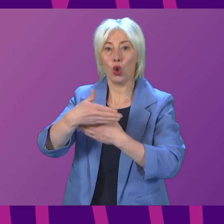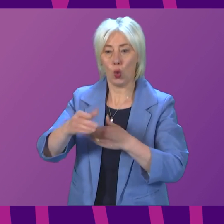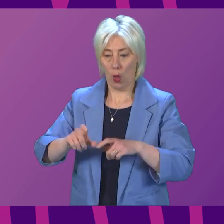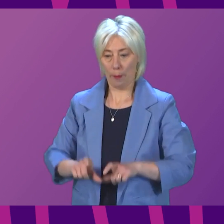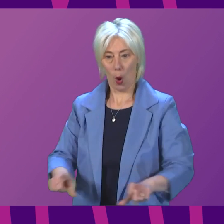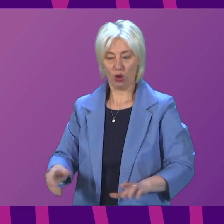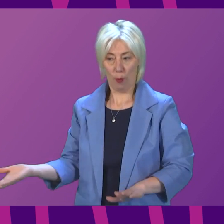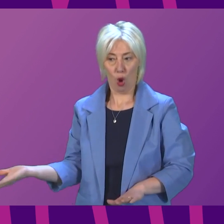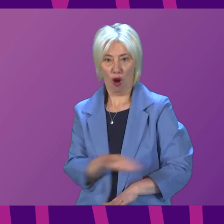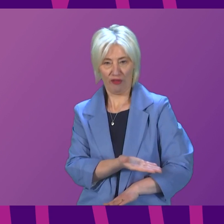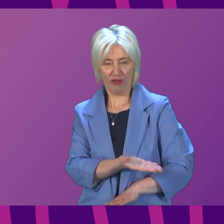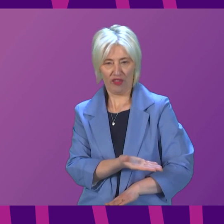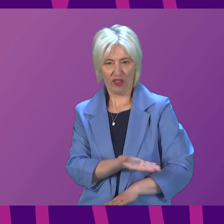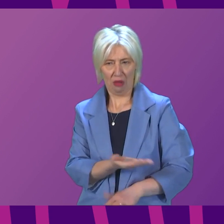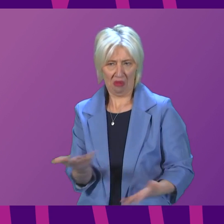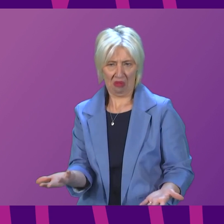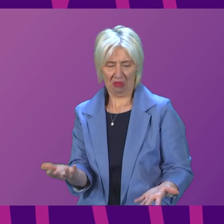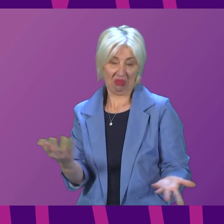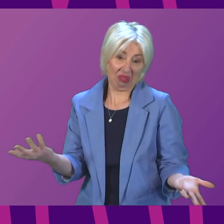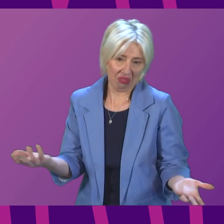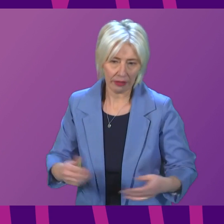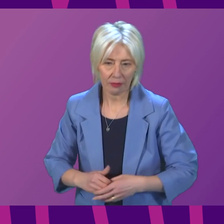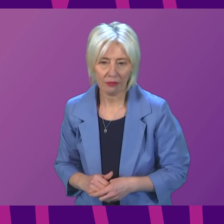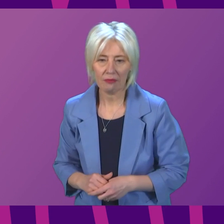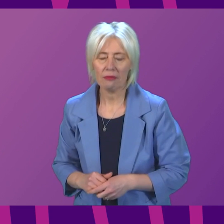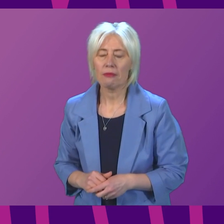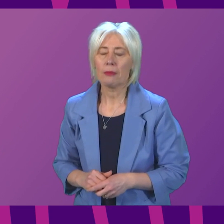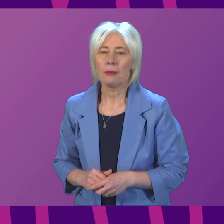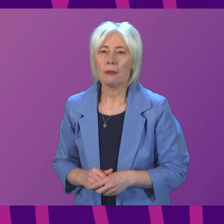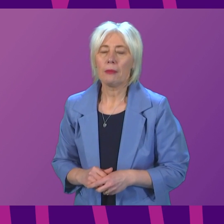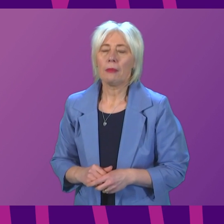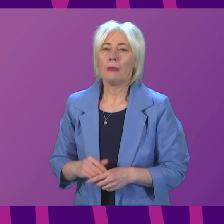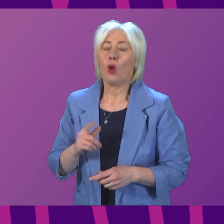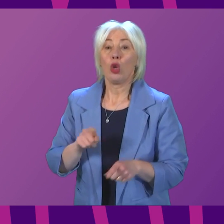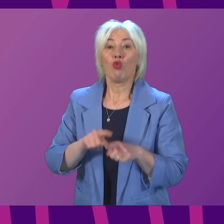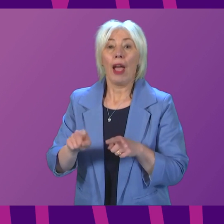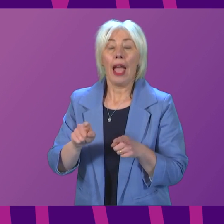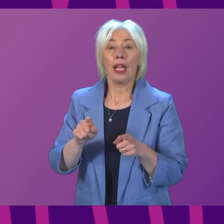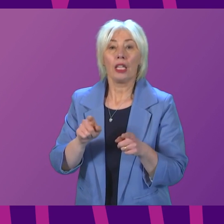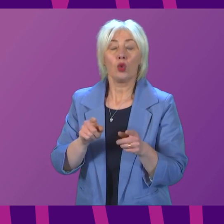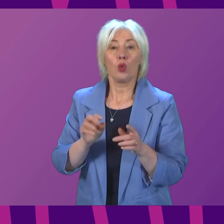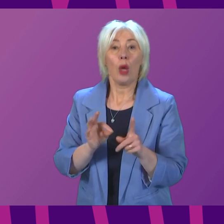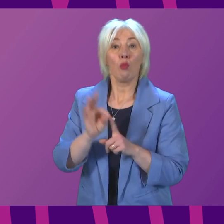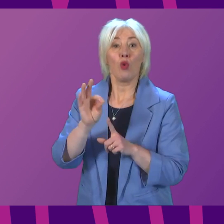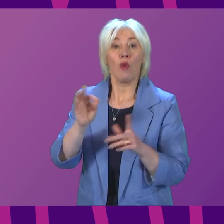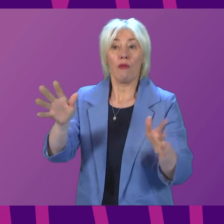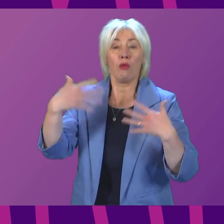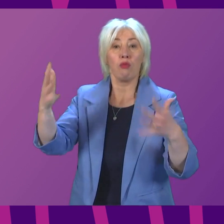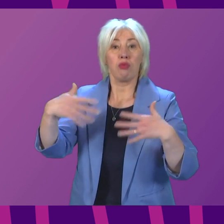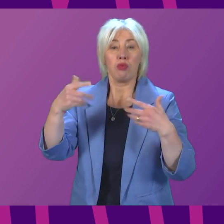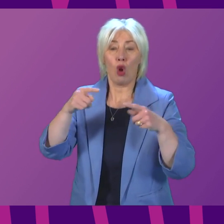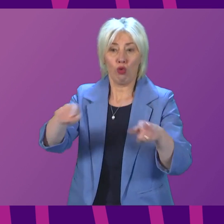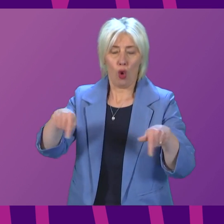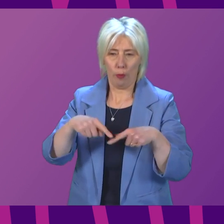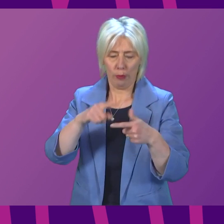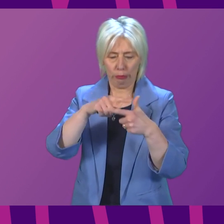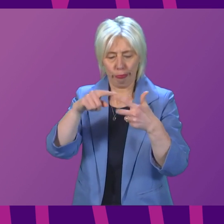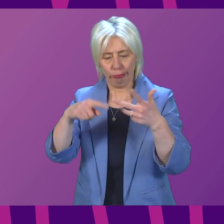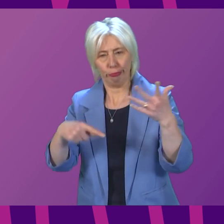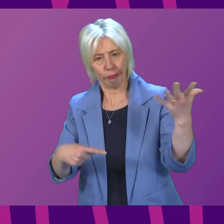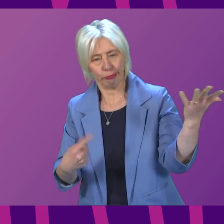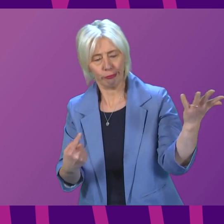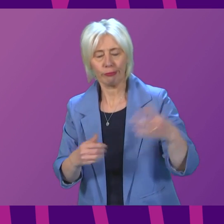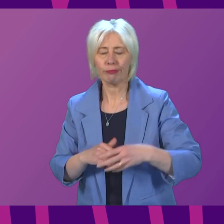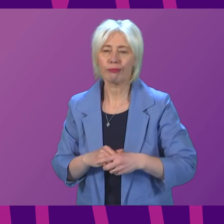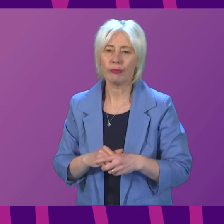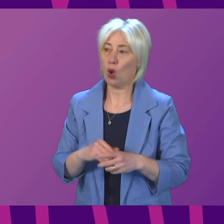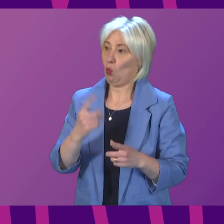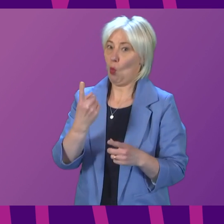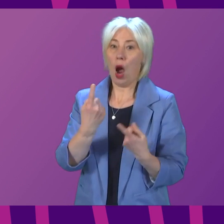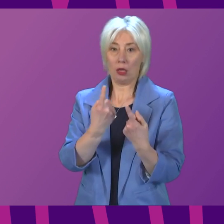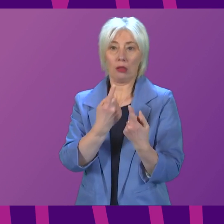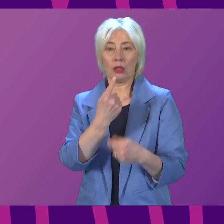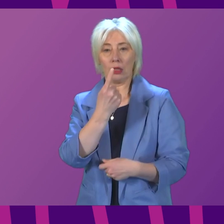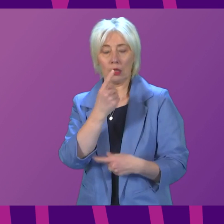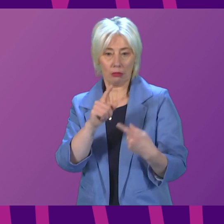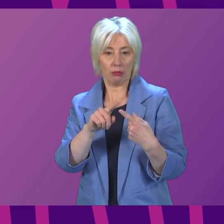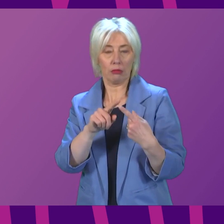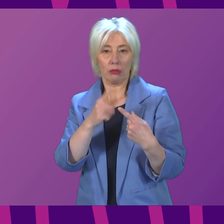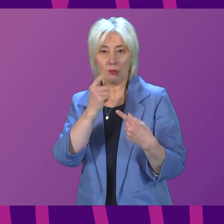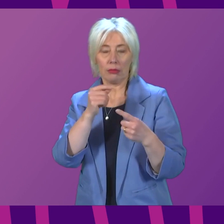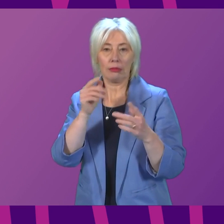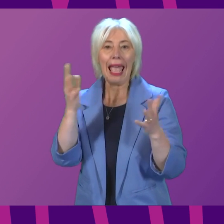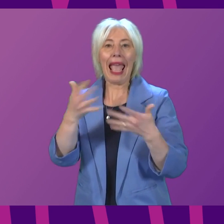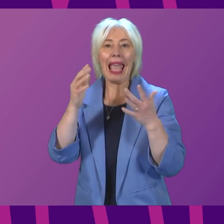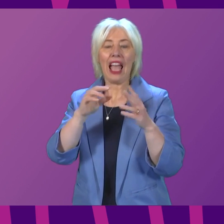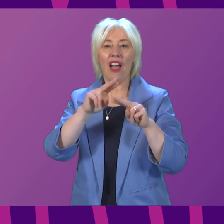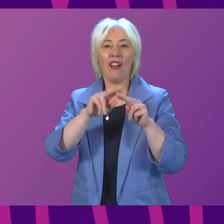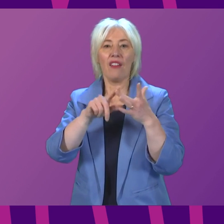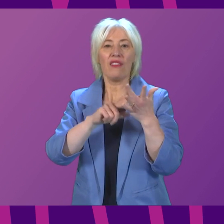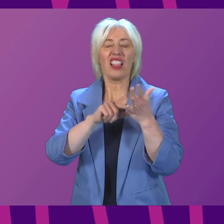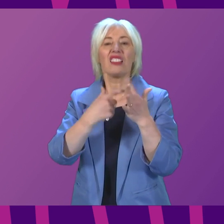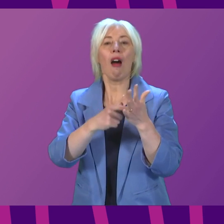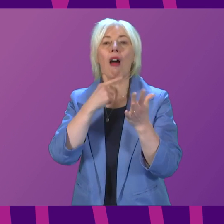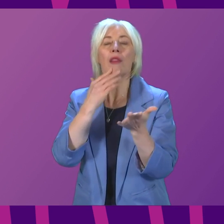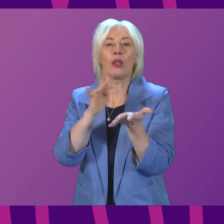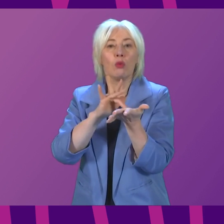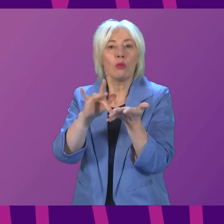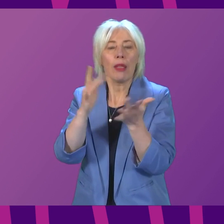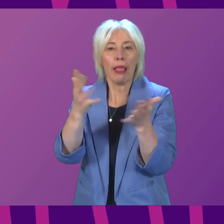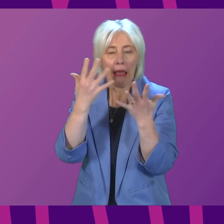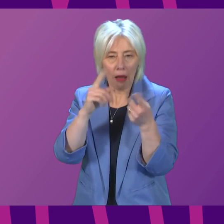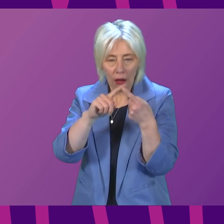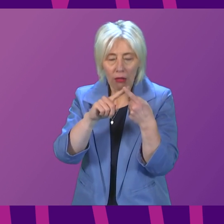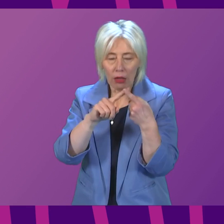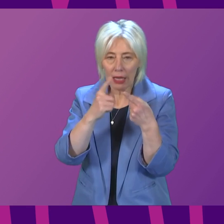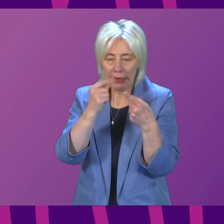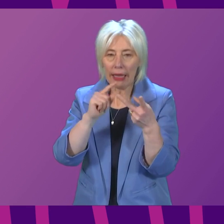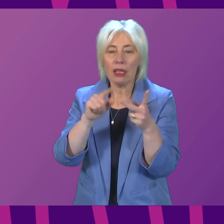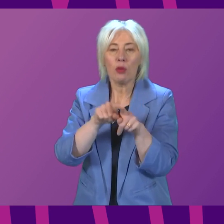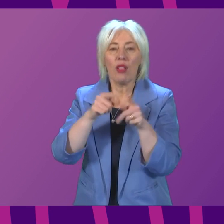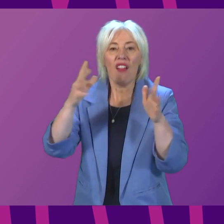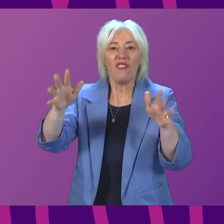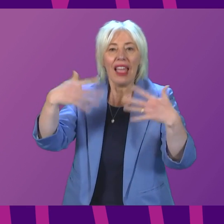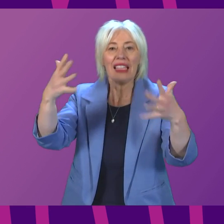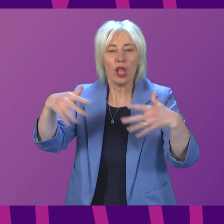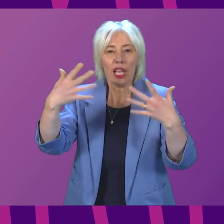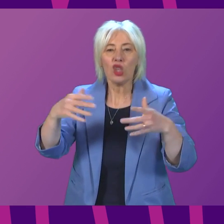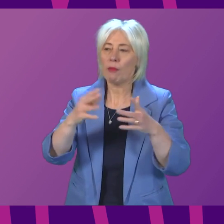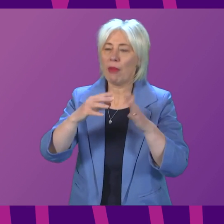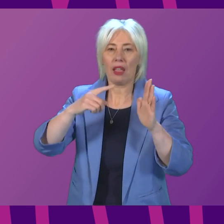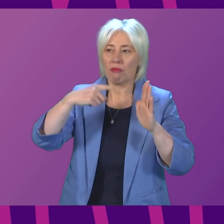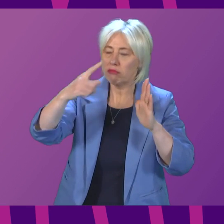However, it